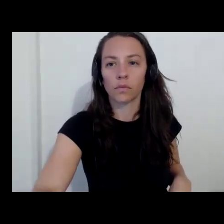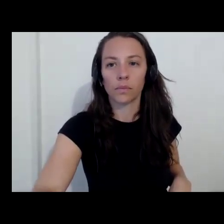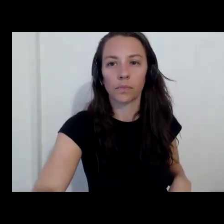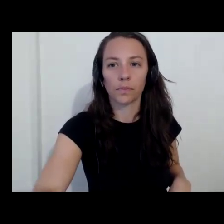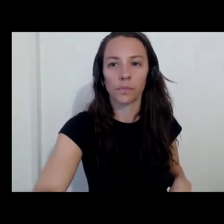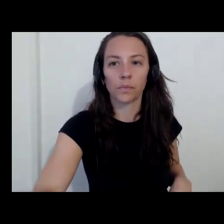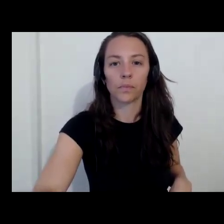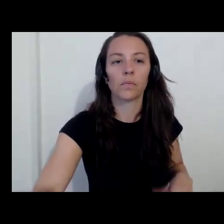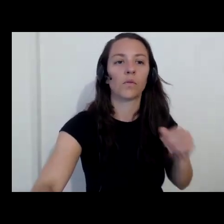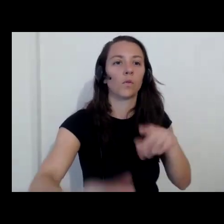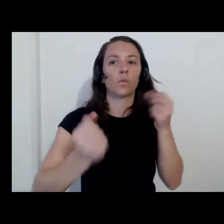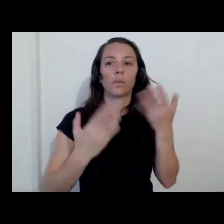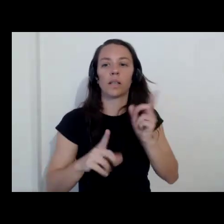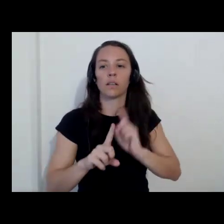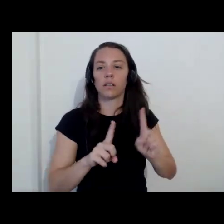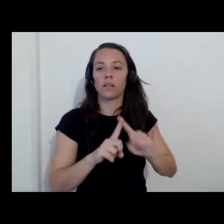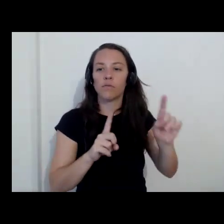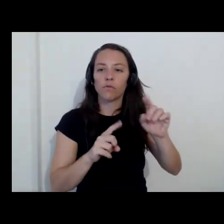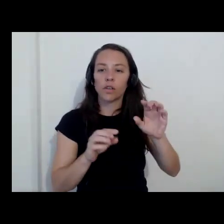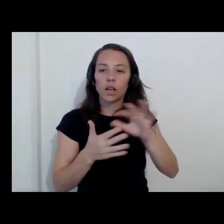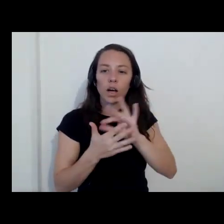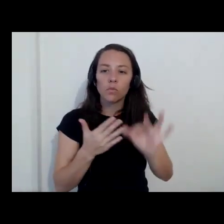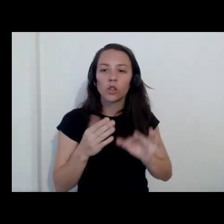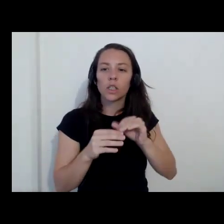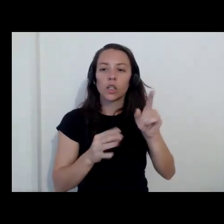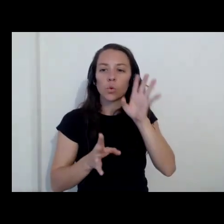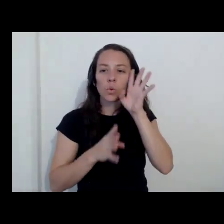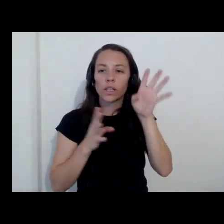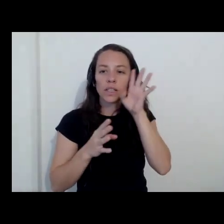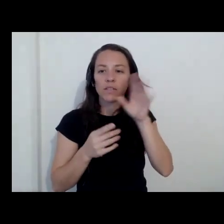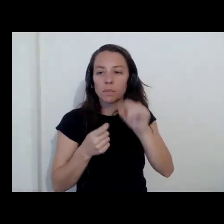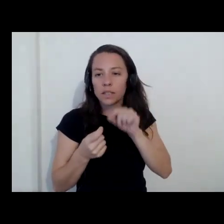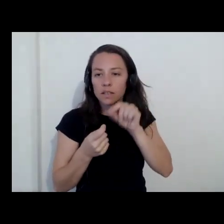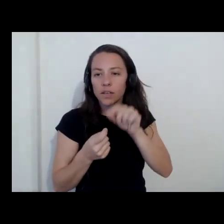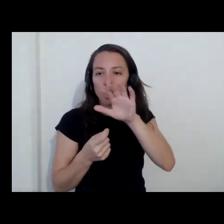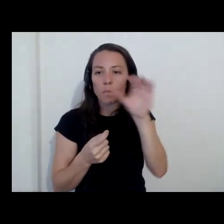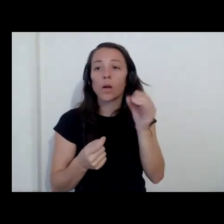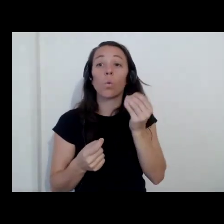company within roles like production accounting or there's roles that are creative within non creative specific companies.